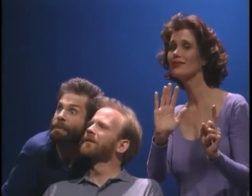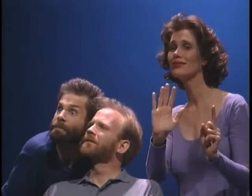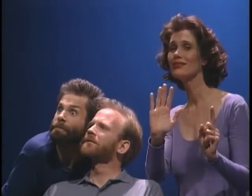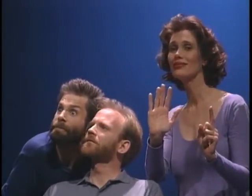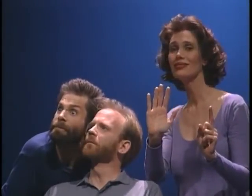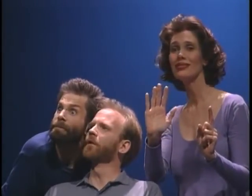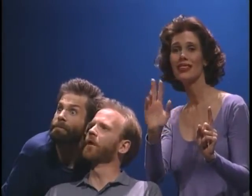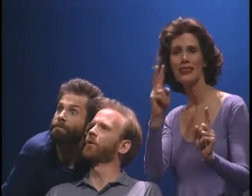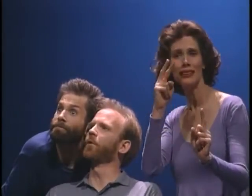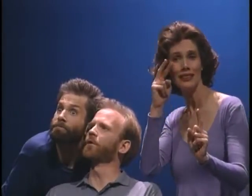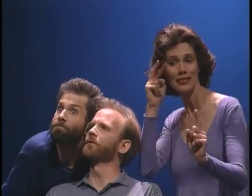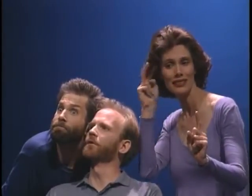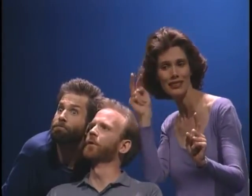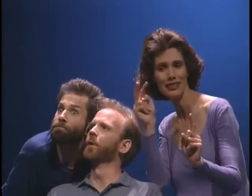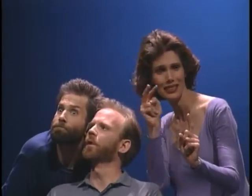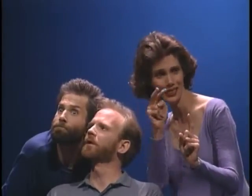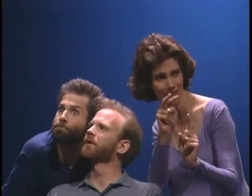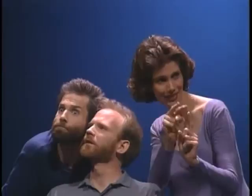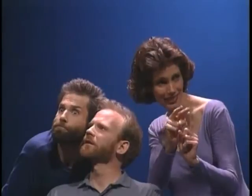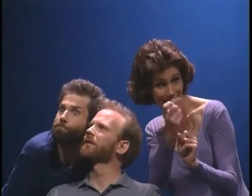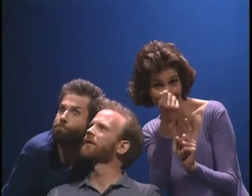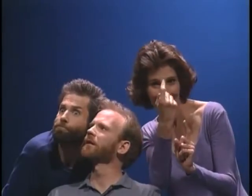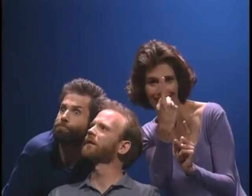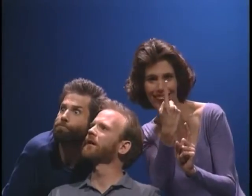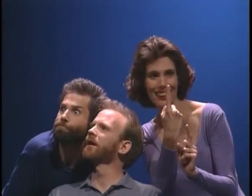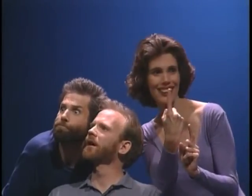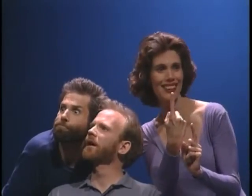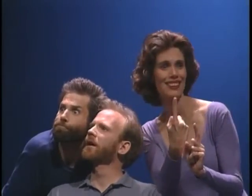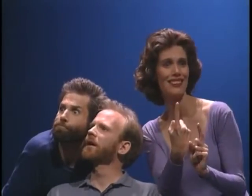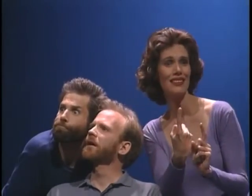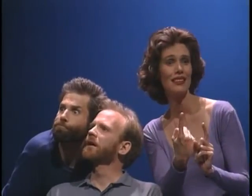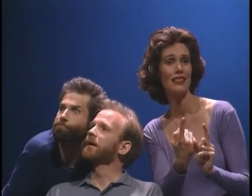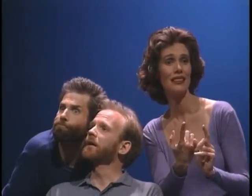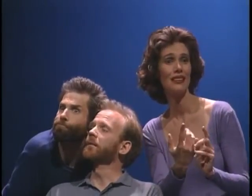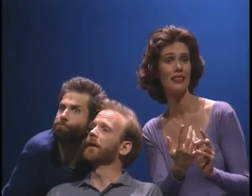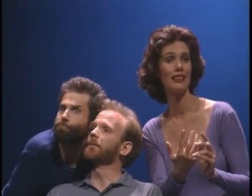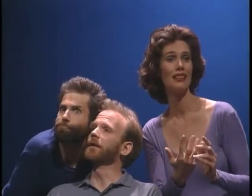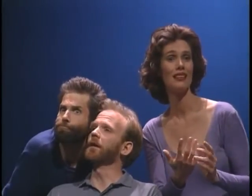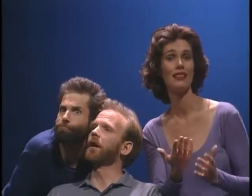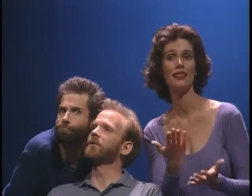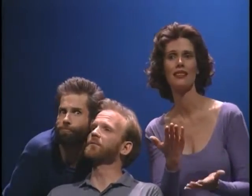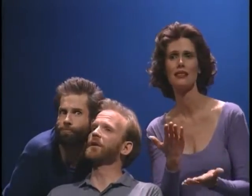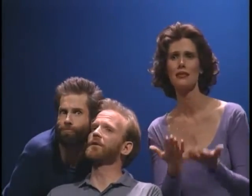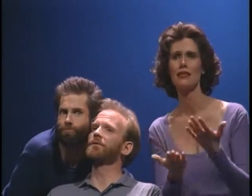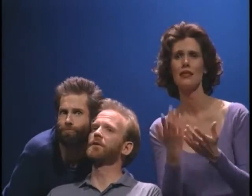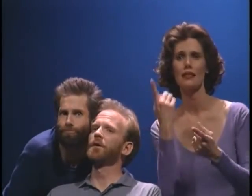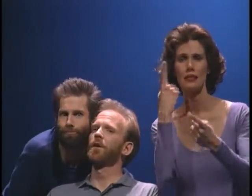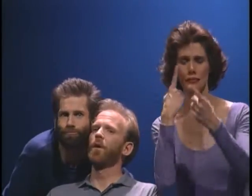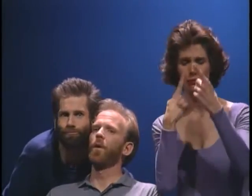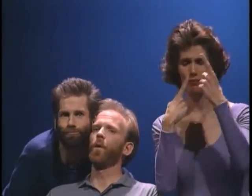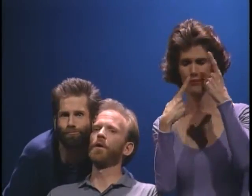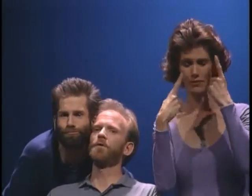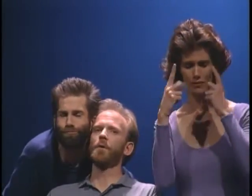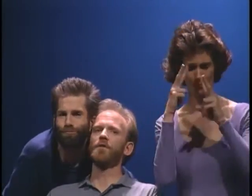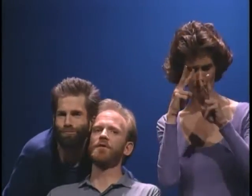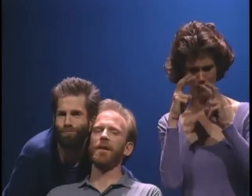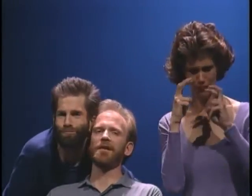from another point of view it may be a contemplative or introspective